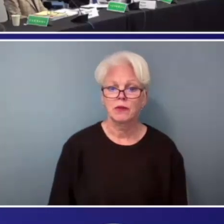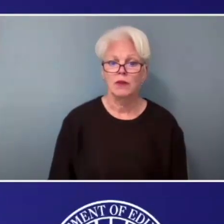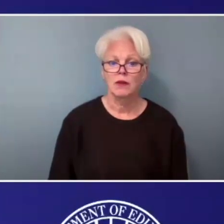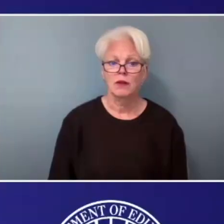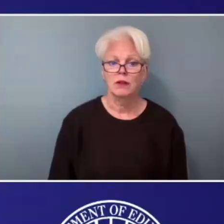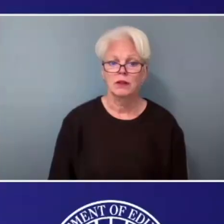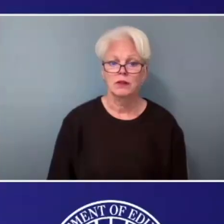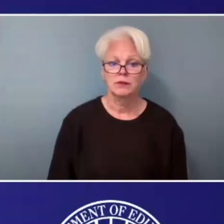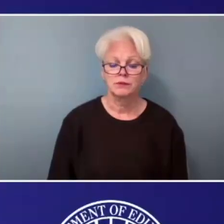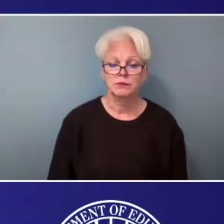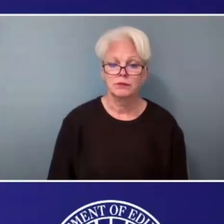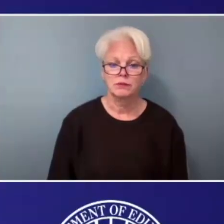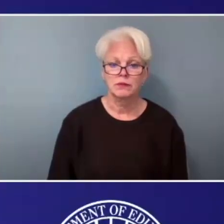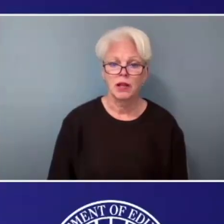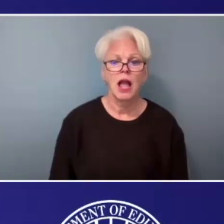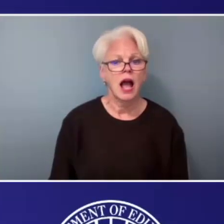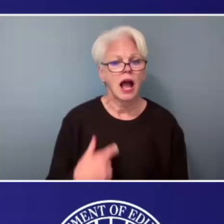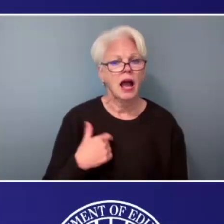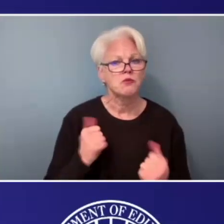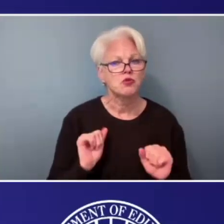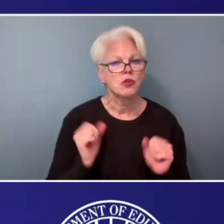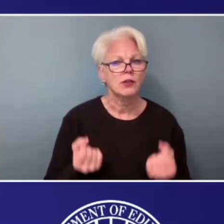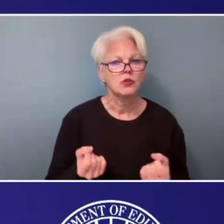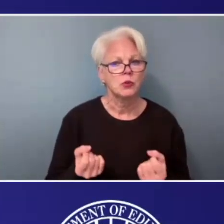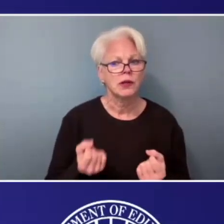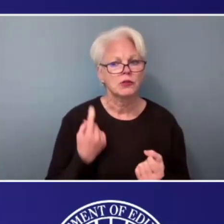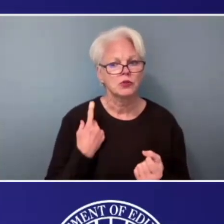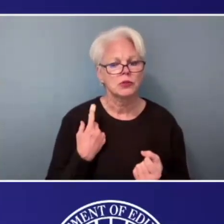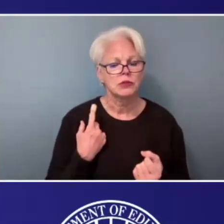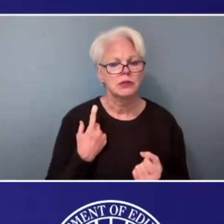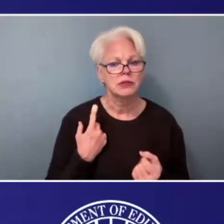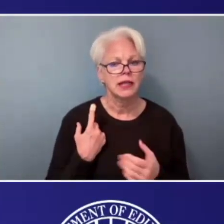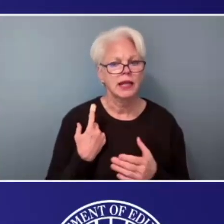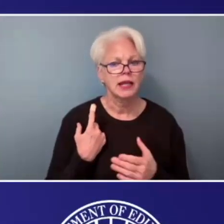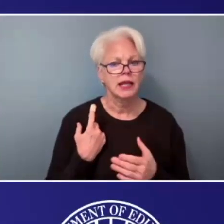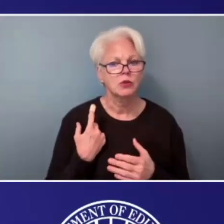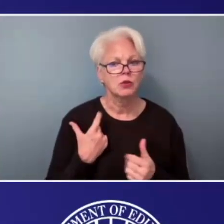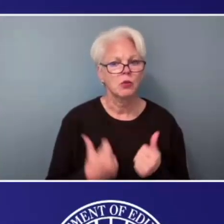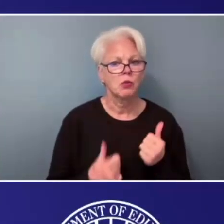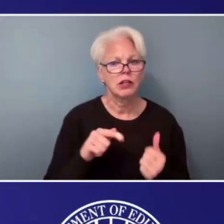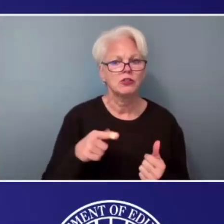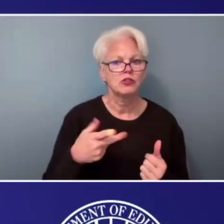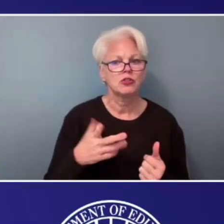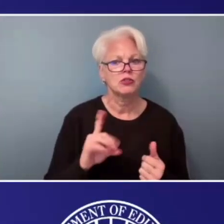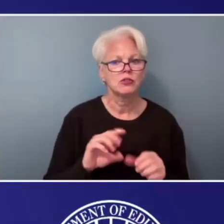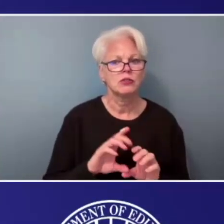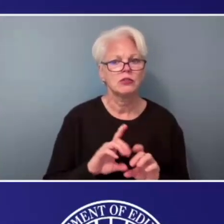I'm trying to understand what doctoral degree does not require research?